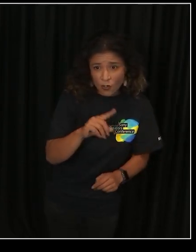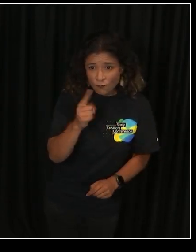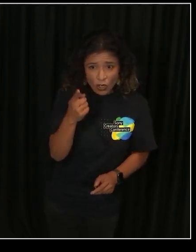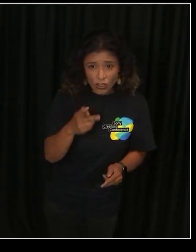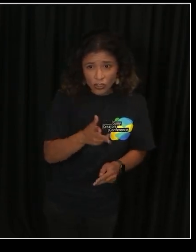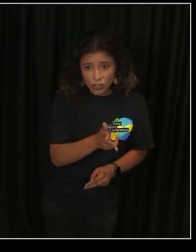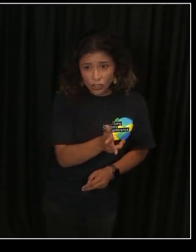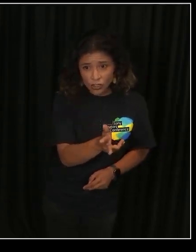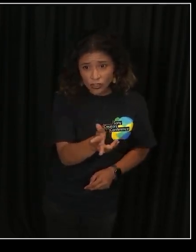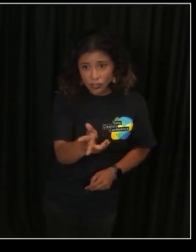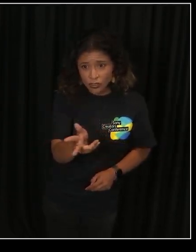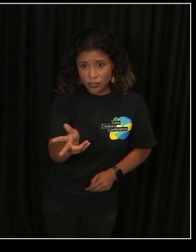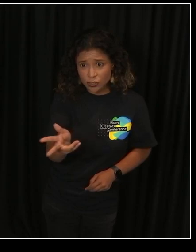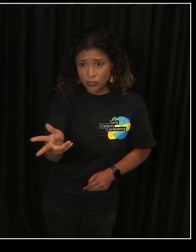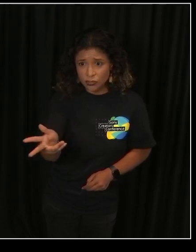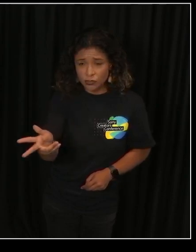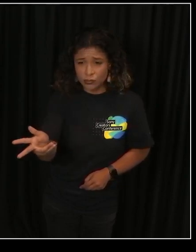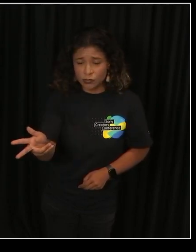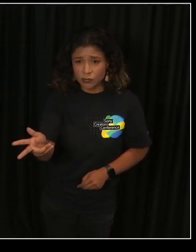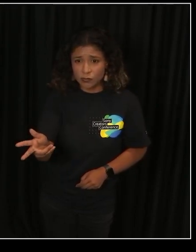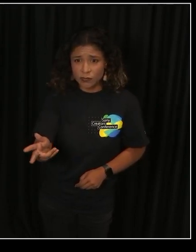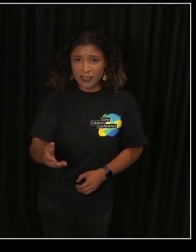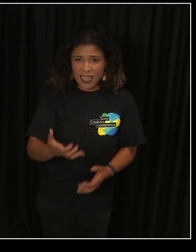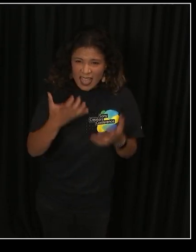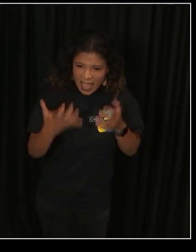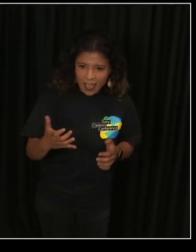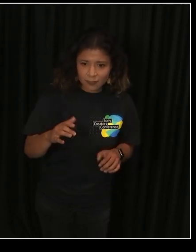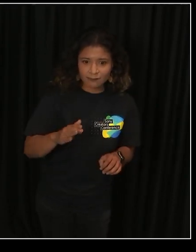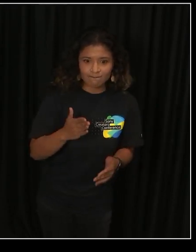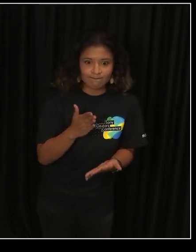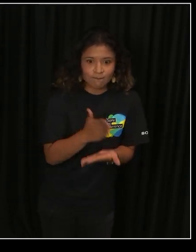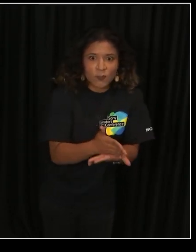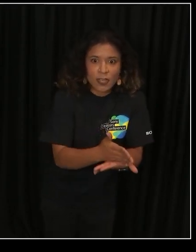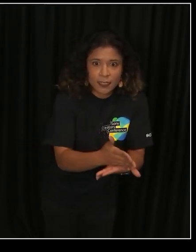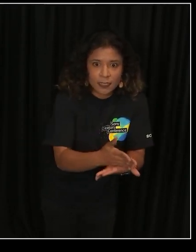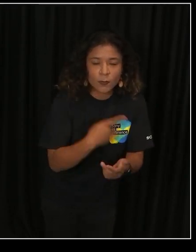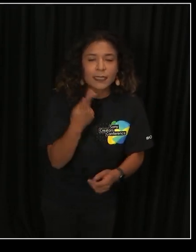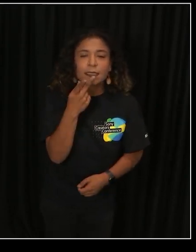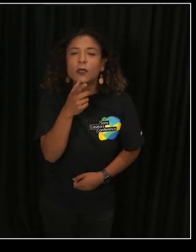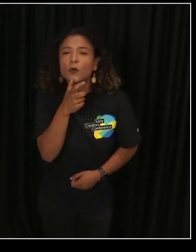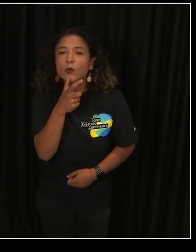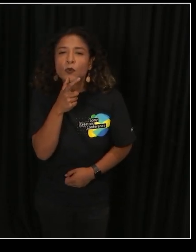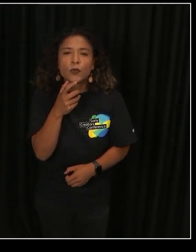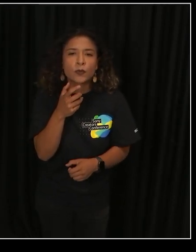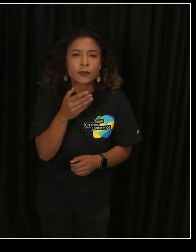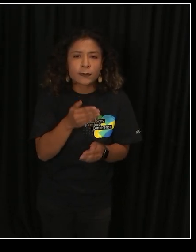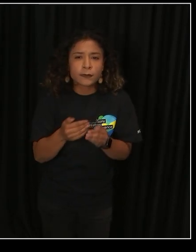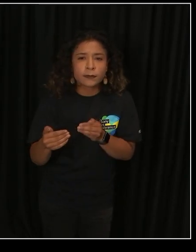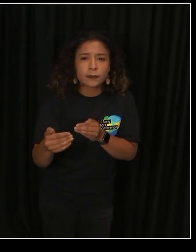No moves being made through there, but the heavy braking side of turn two could prove to be where we see moves being made. And look, Tomoaki Yamanaka having a